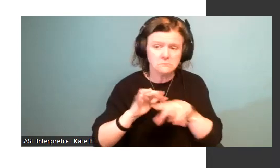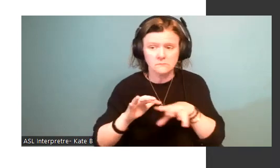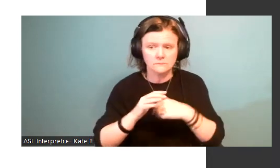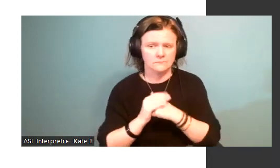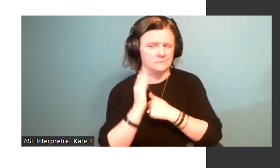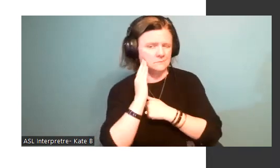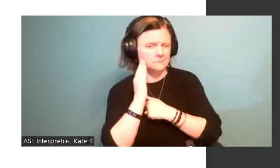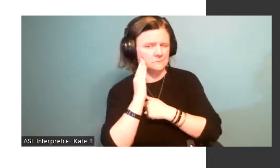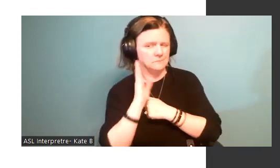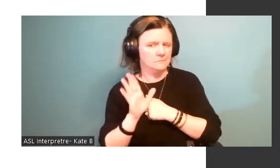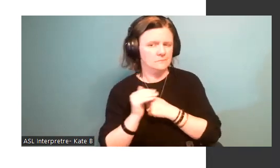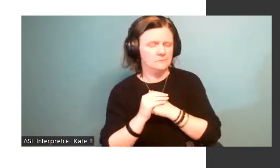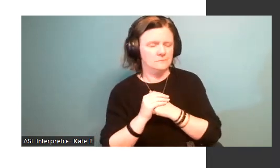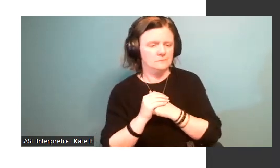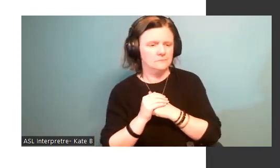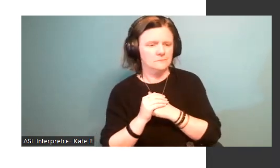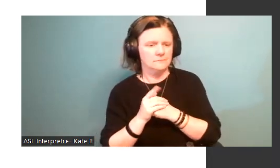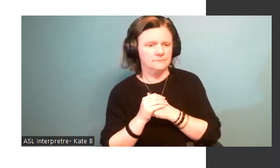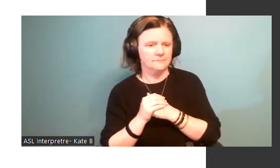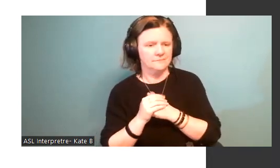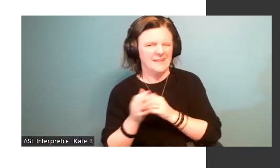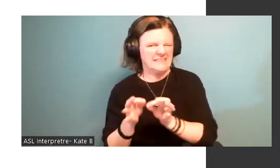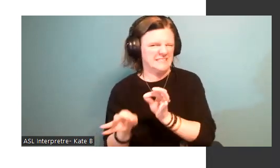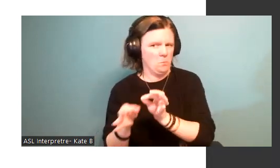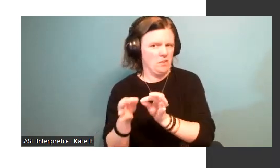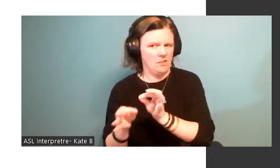goes behind it. It is more reasonable to learn